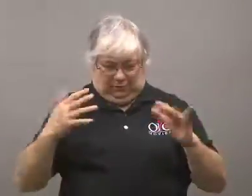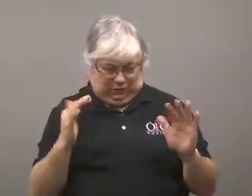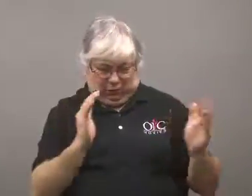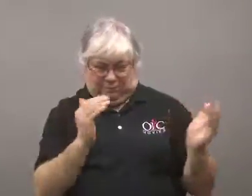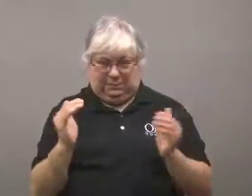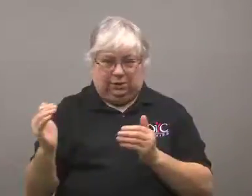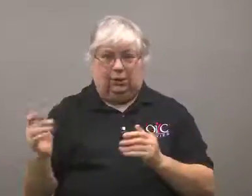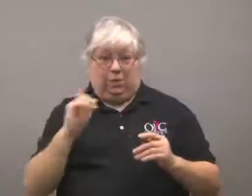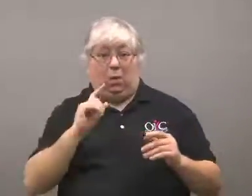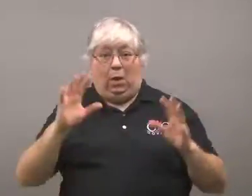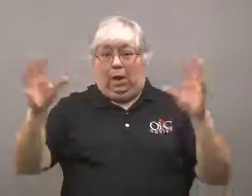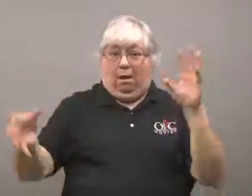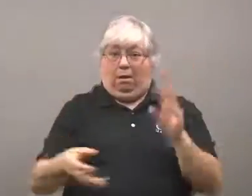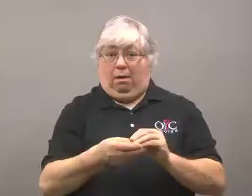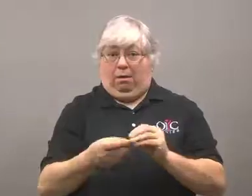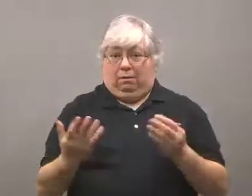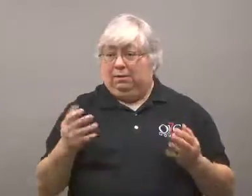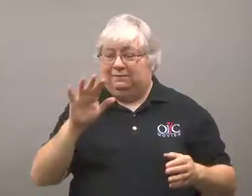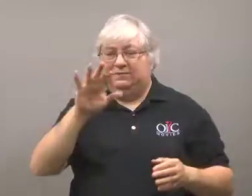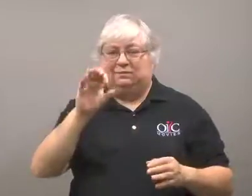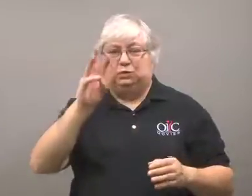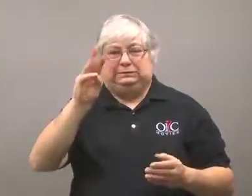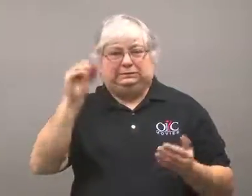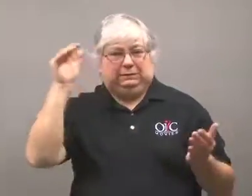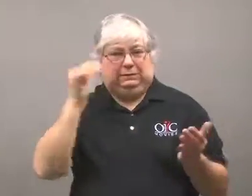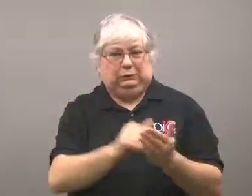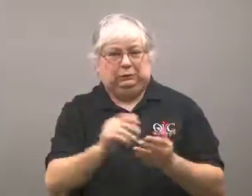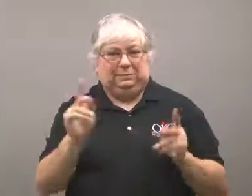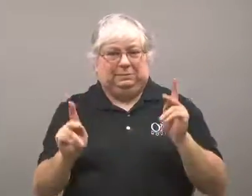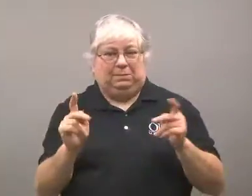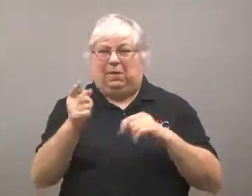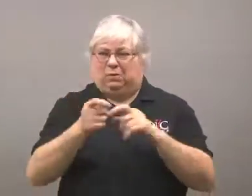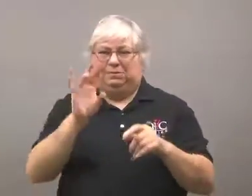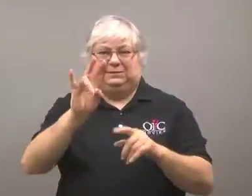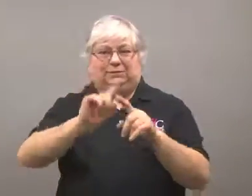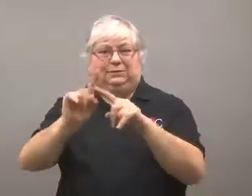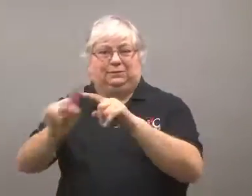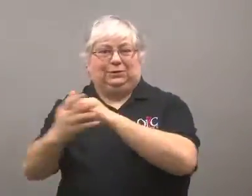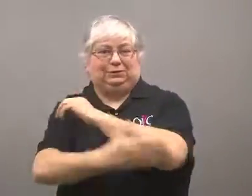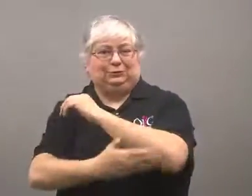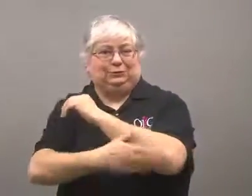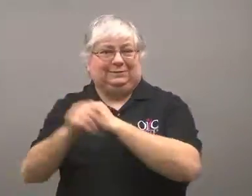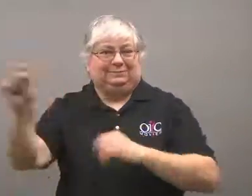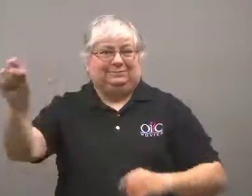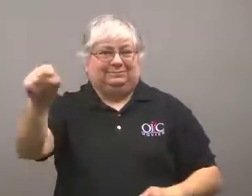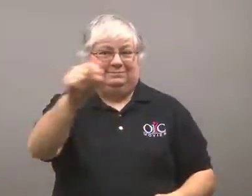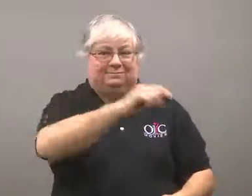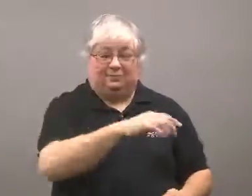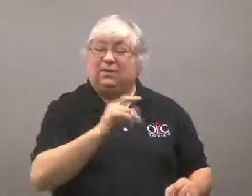These studies covered 560,000 people from seven countries.